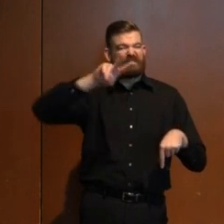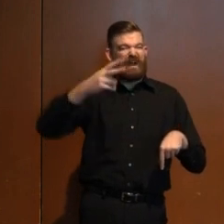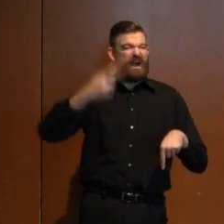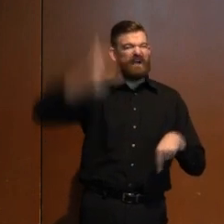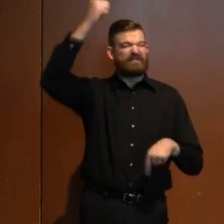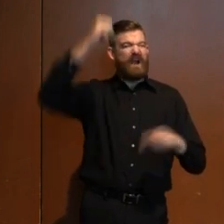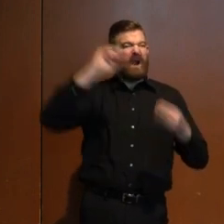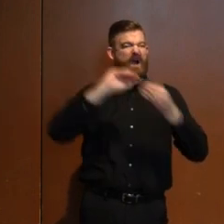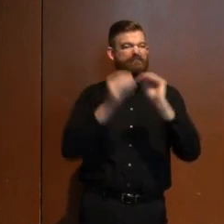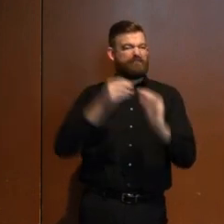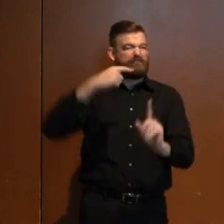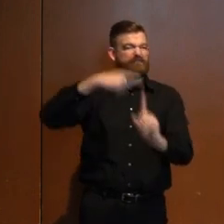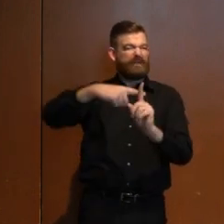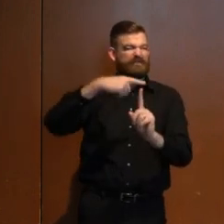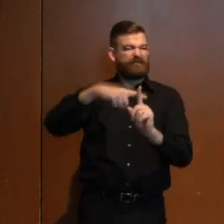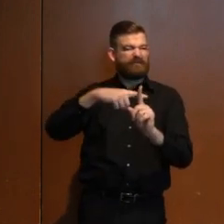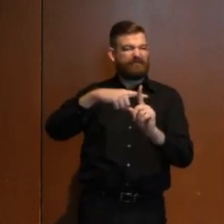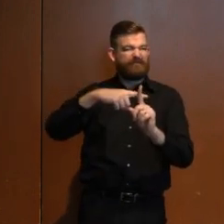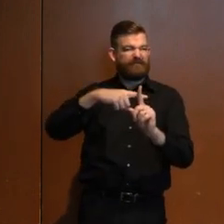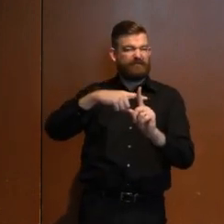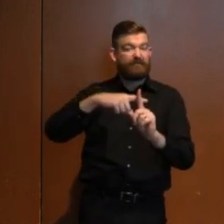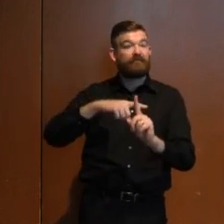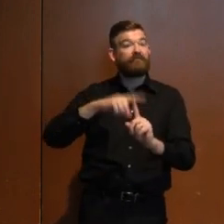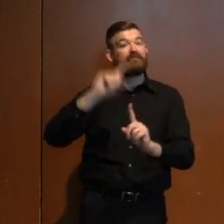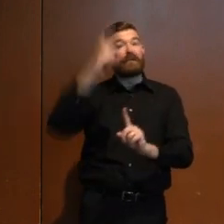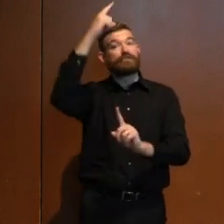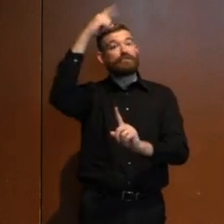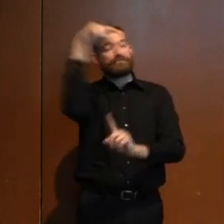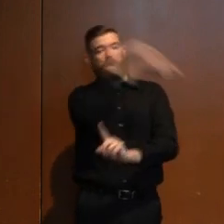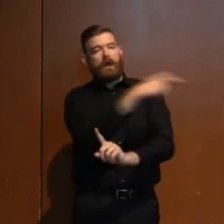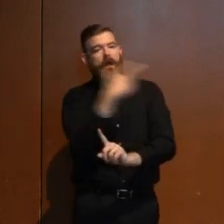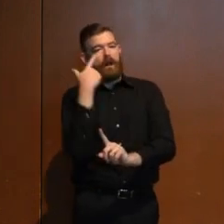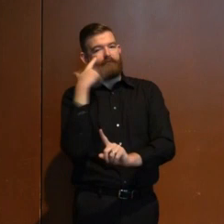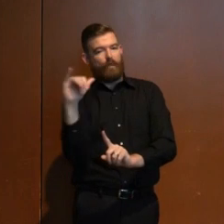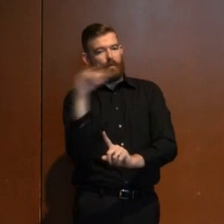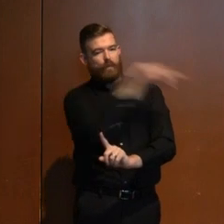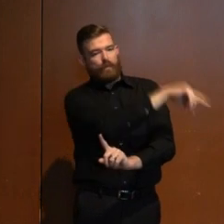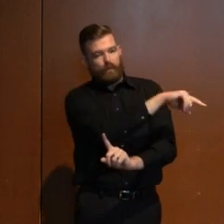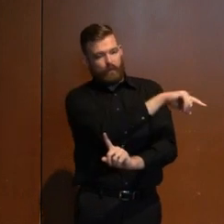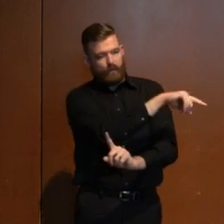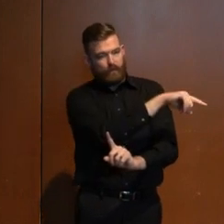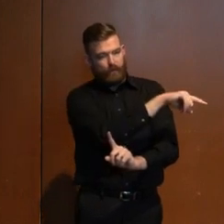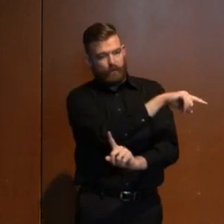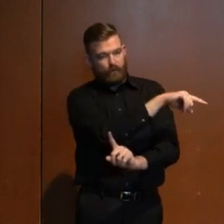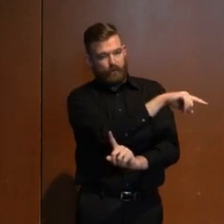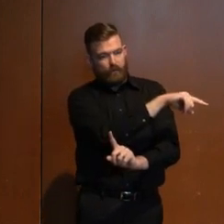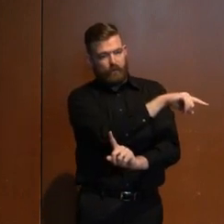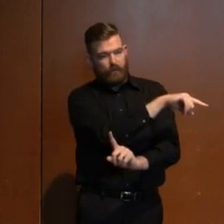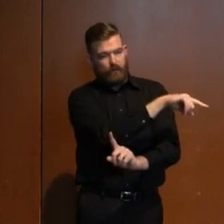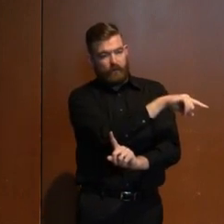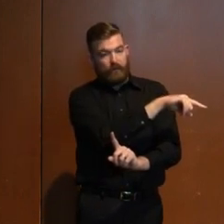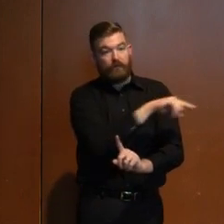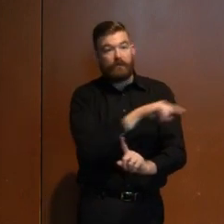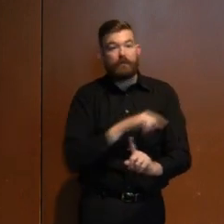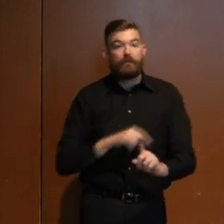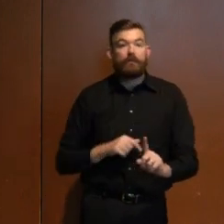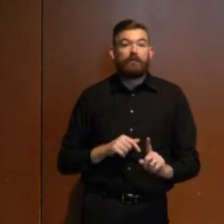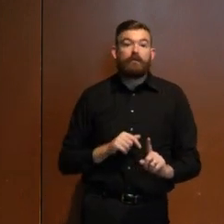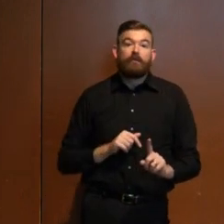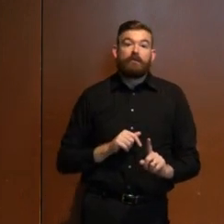BY EXAMPLE, WE HAVE NOW THE SECOND POSITIVE TESTS OF THE AMERICAN STATE YET WE HAVE 1/4 OF THE POPULATION OF CALIFORNIA. IN FACT, I THINK 1/4 ON A GOOD